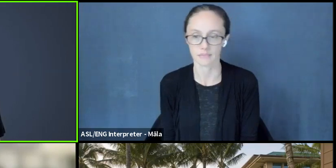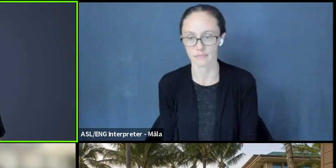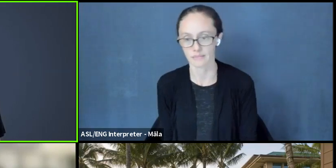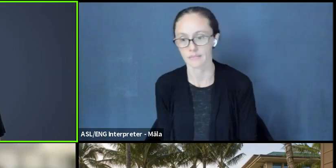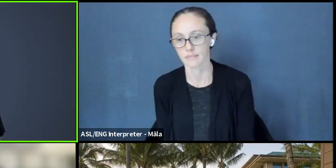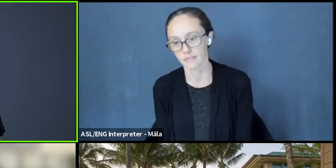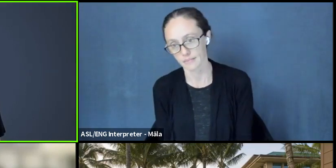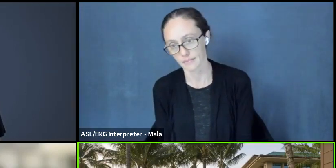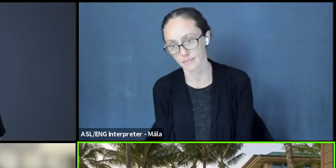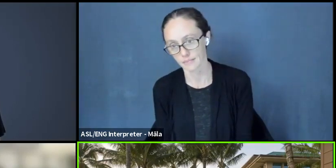DR.